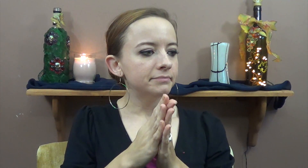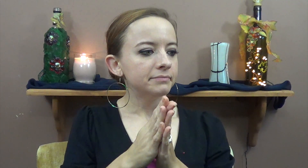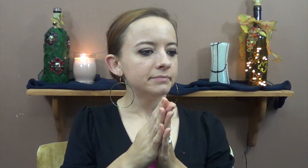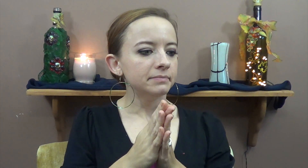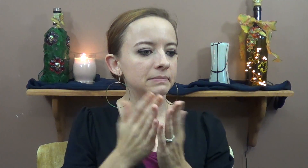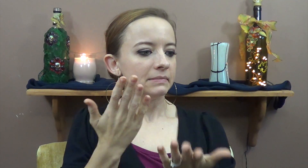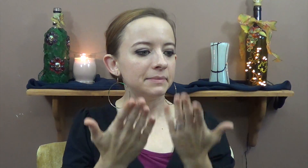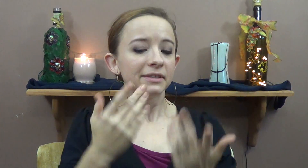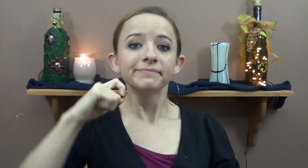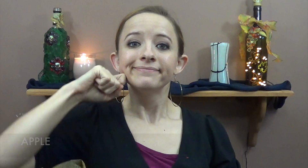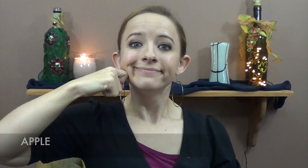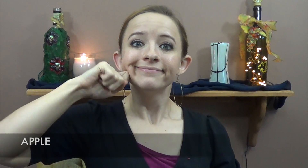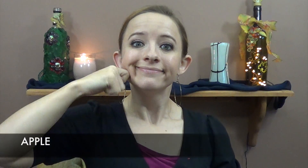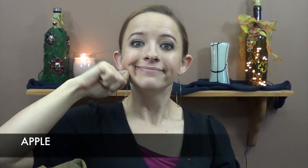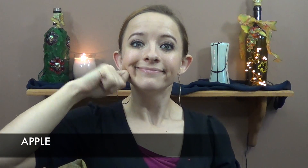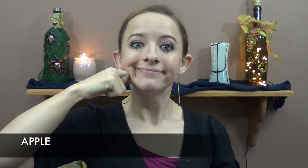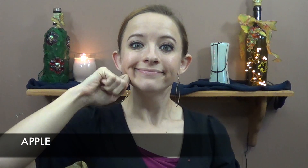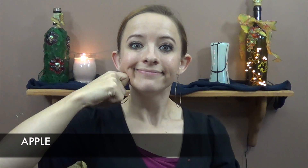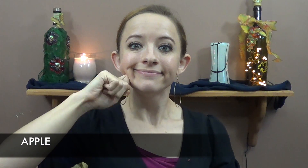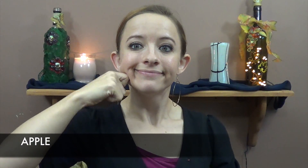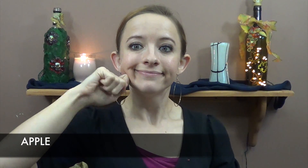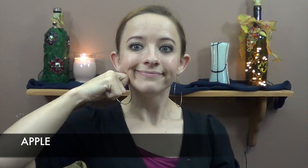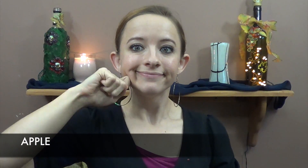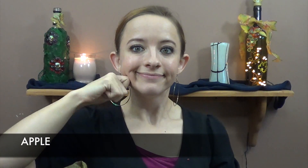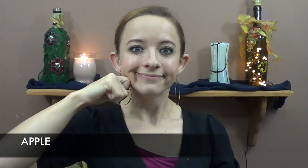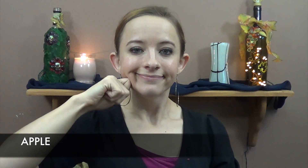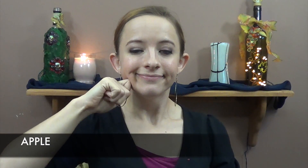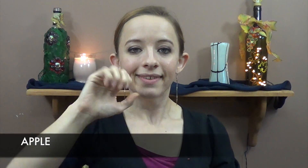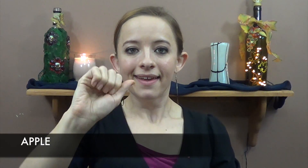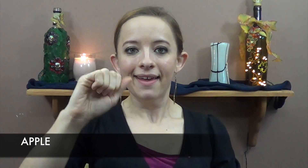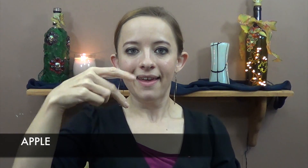would be like APPLE for example.